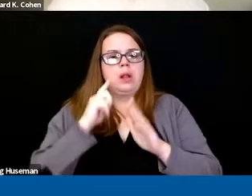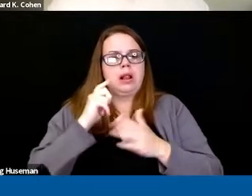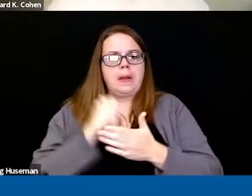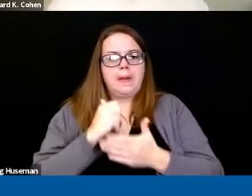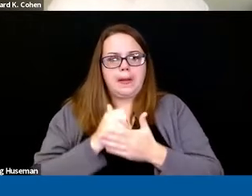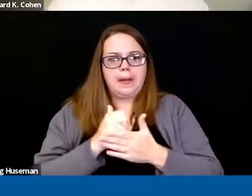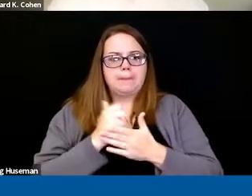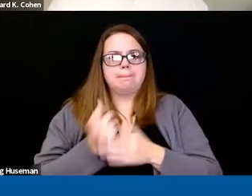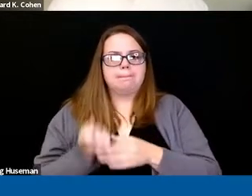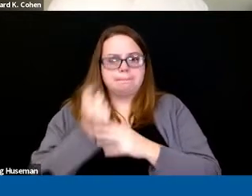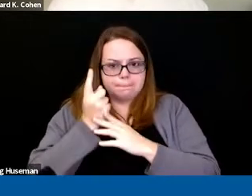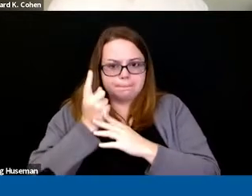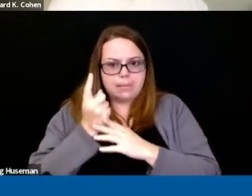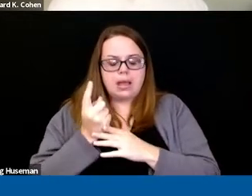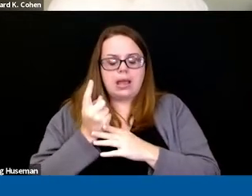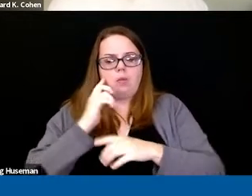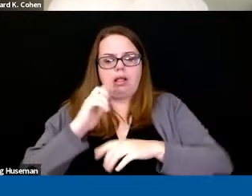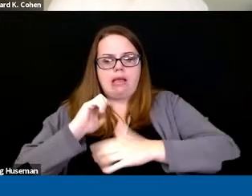for everything you will do related to ARIA from now on.